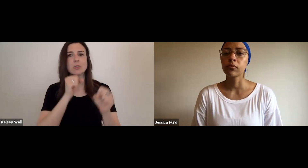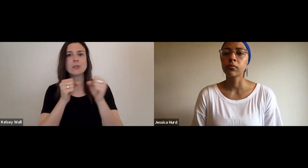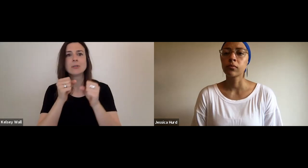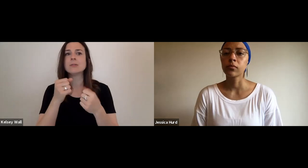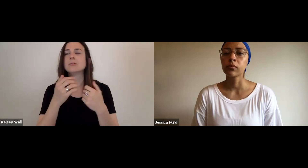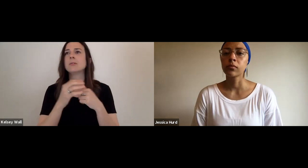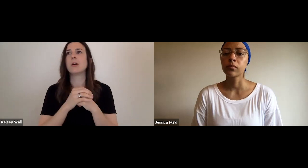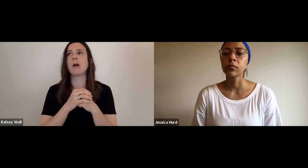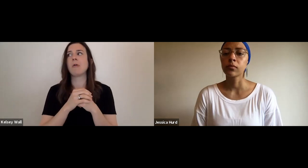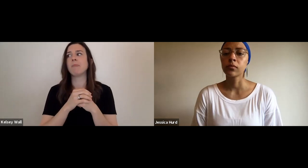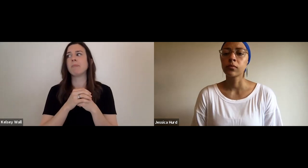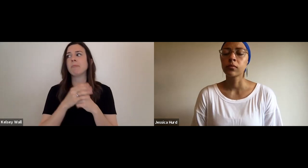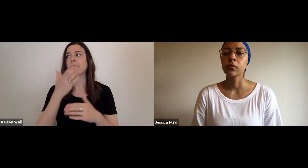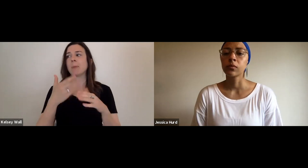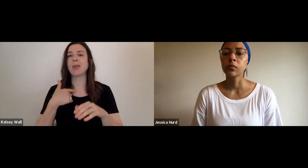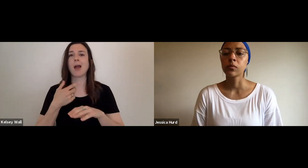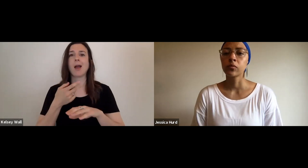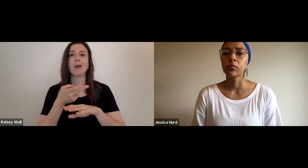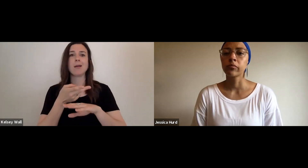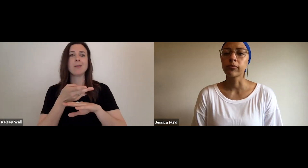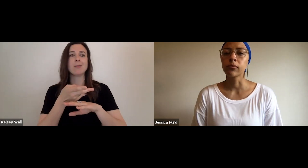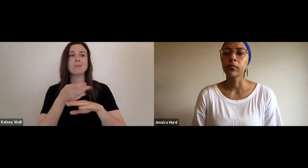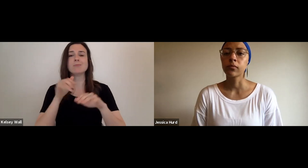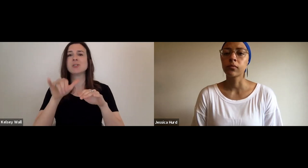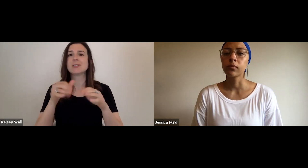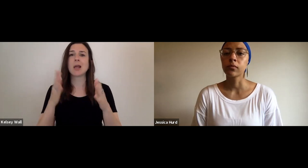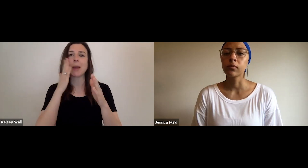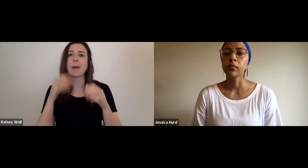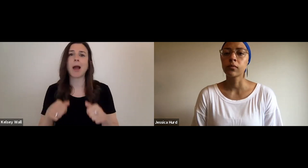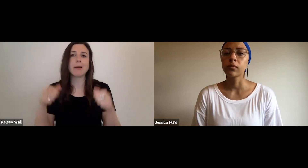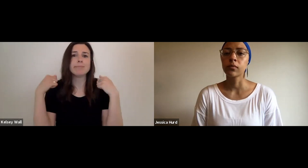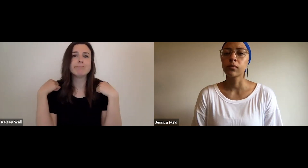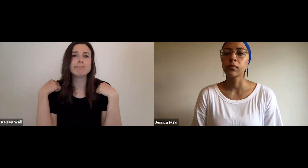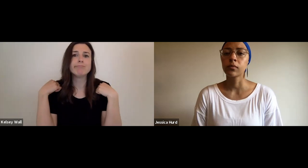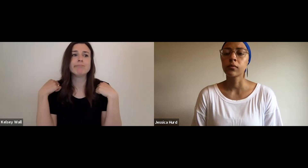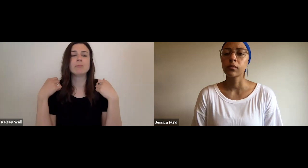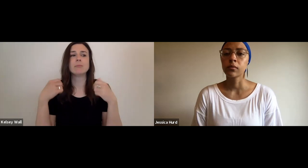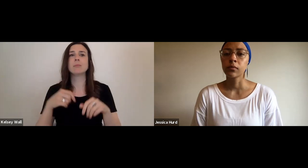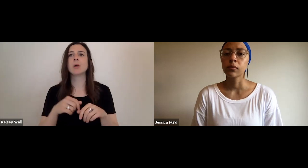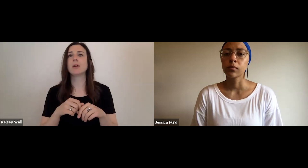that we have, and we can set up strategies to help us not have a snap reaction to something.